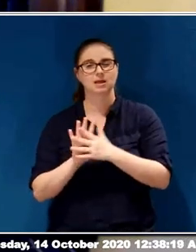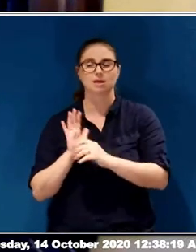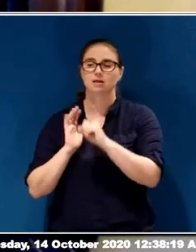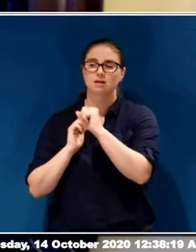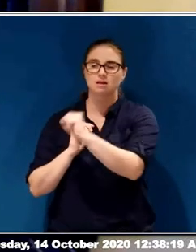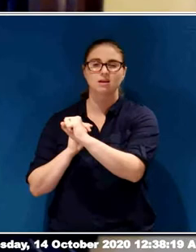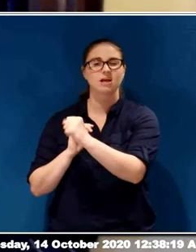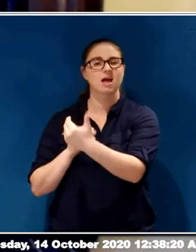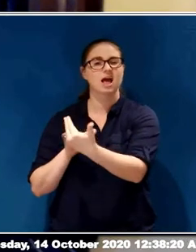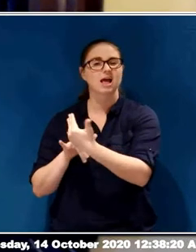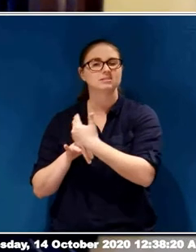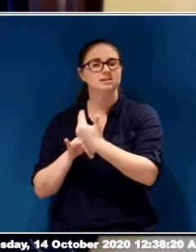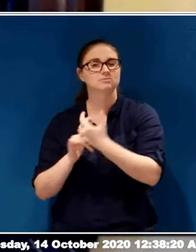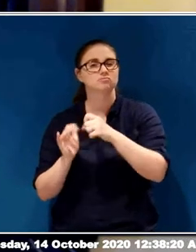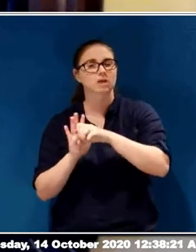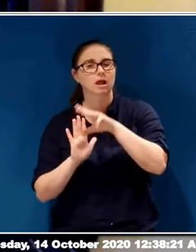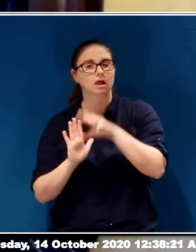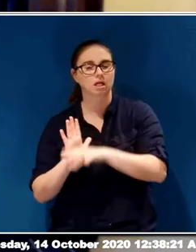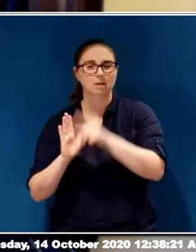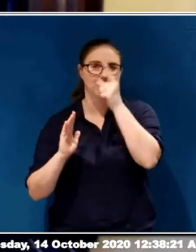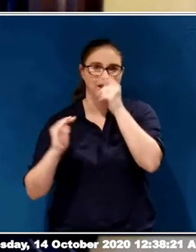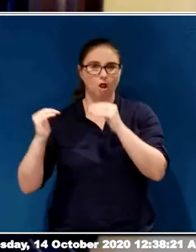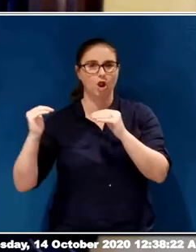without a policy to guide such a decision.